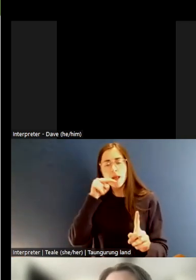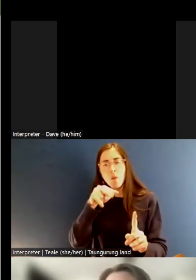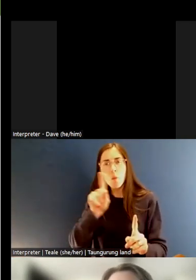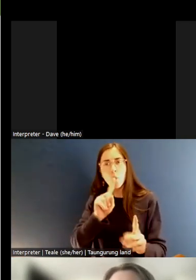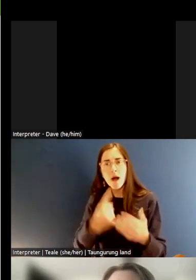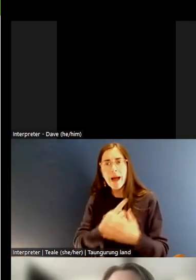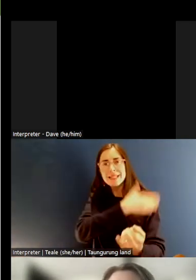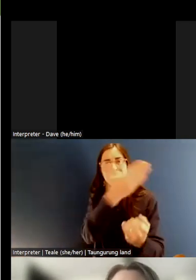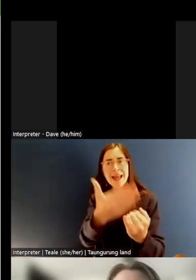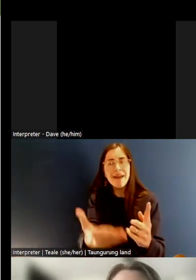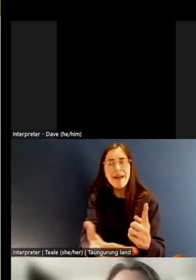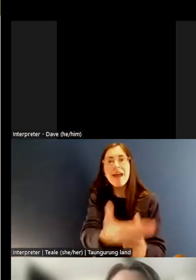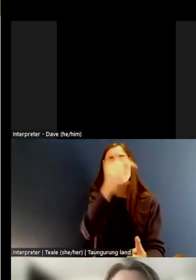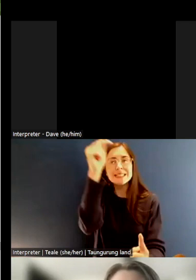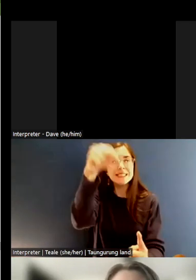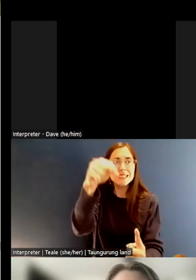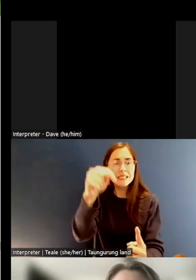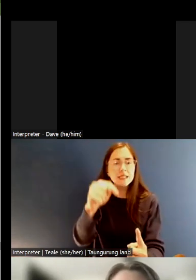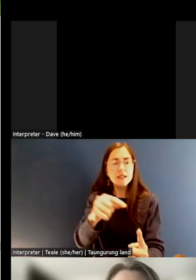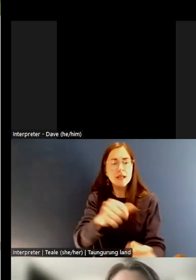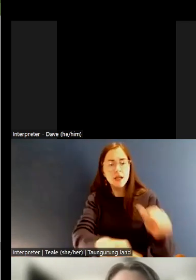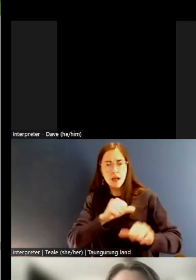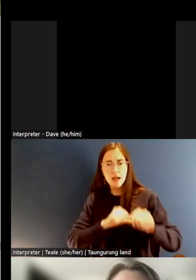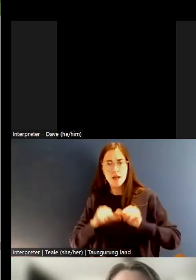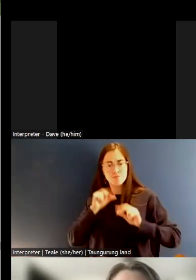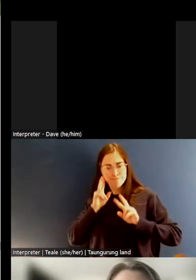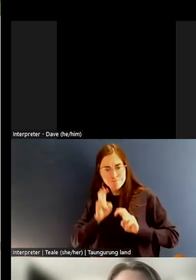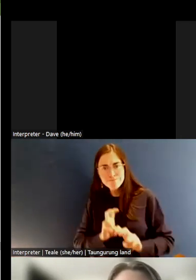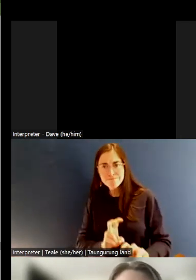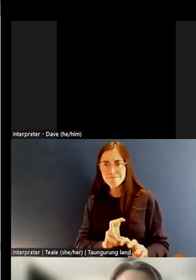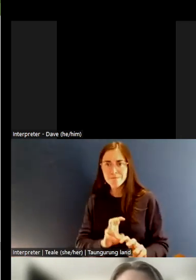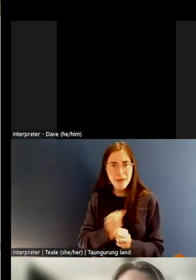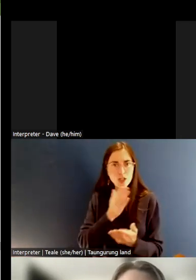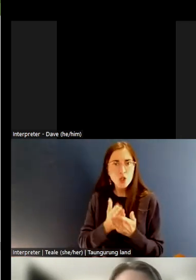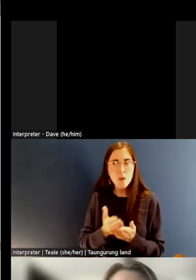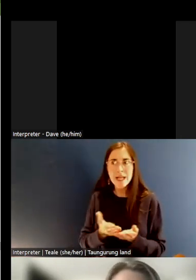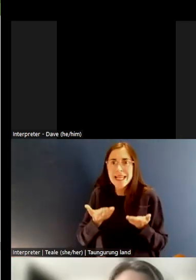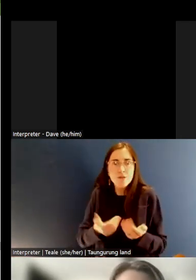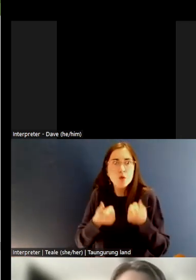so that we can give better information to people about what to expect.